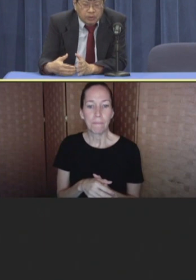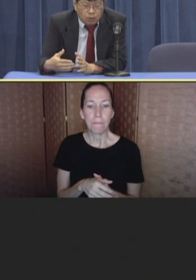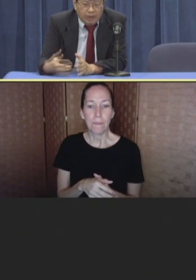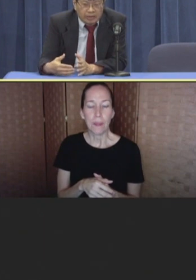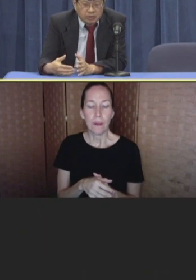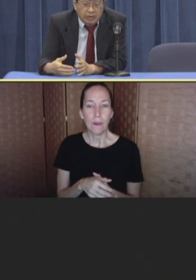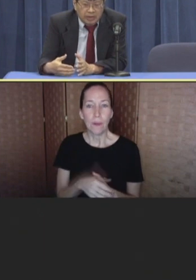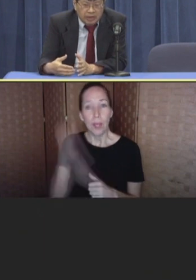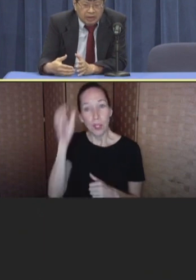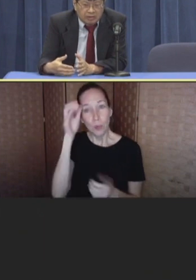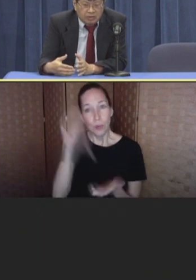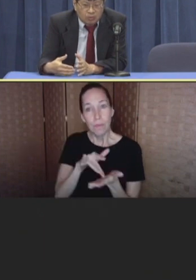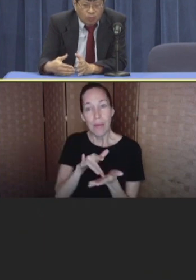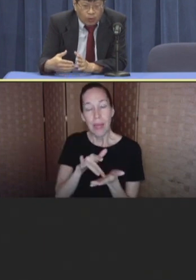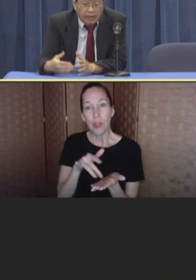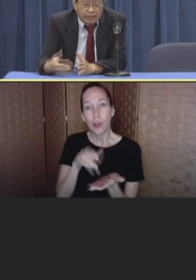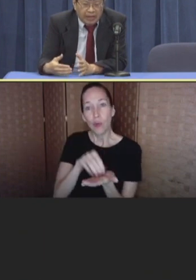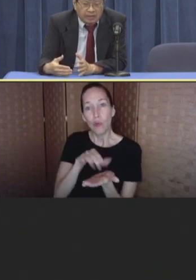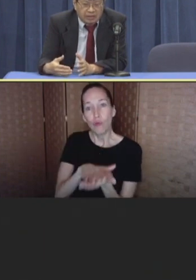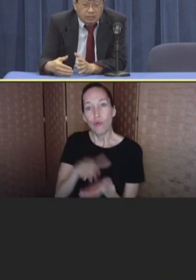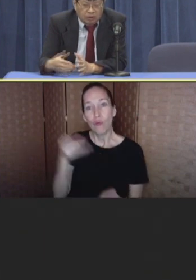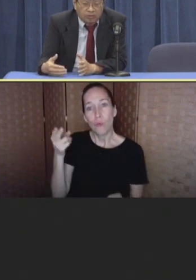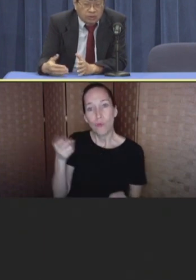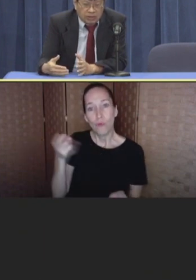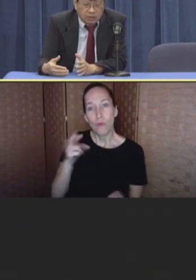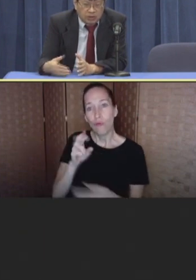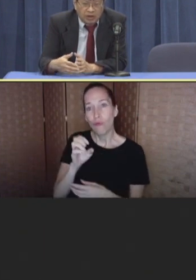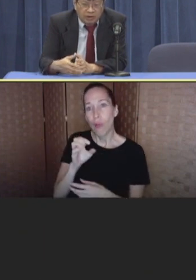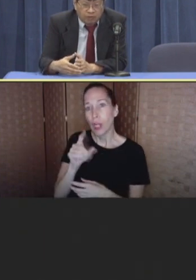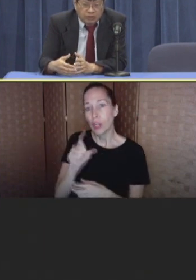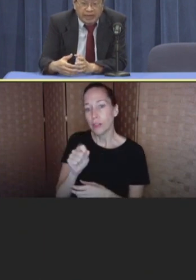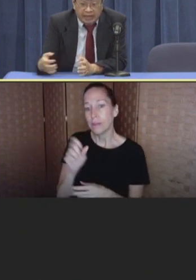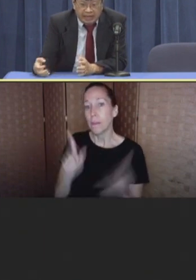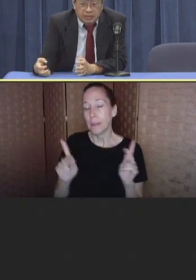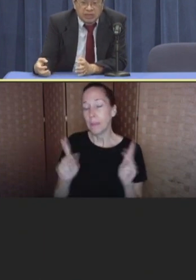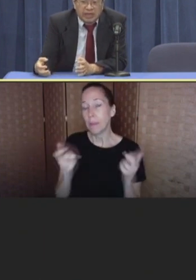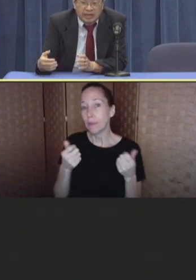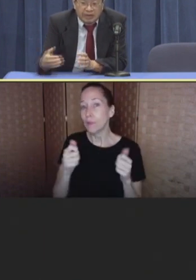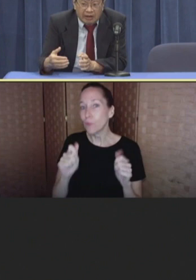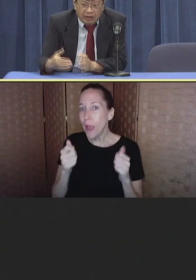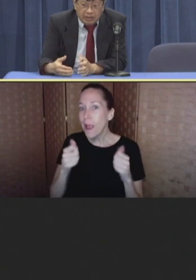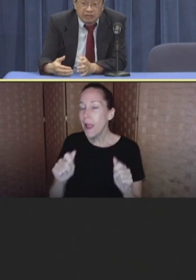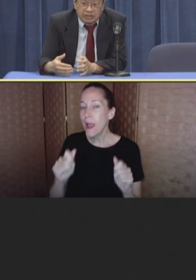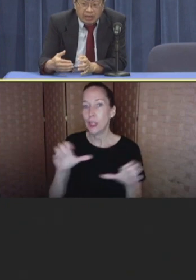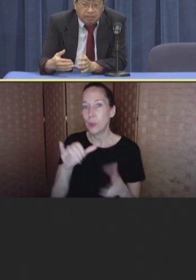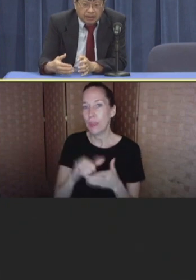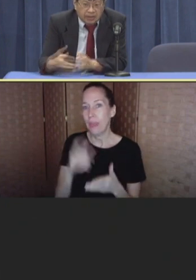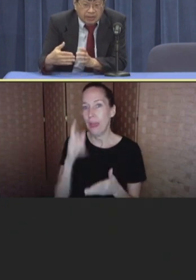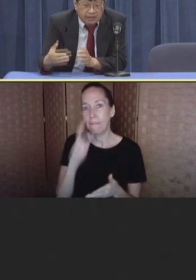trying to work on that in the private sector for decades, and now I think the EPIC and